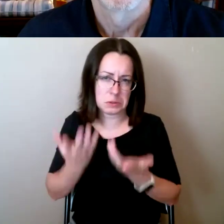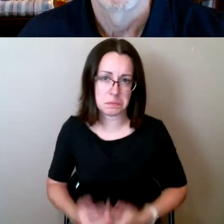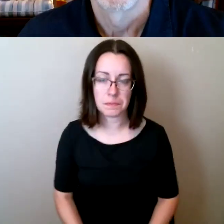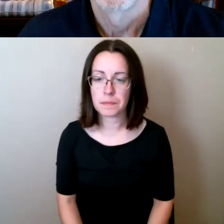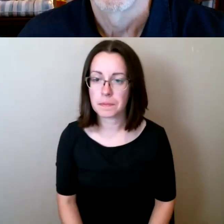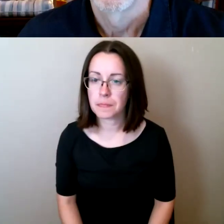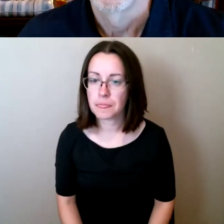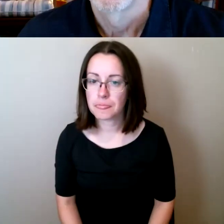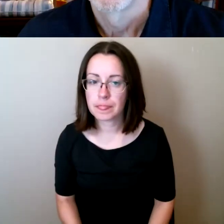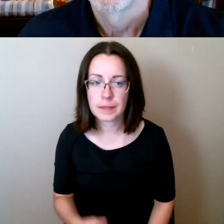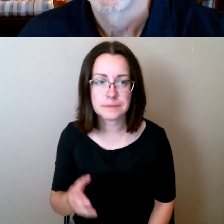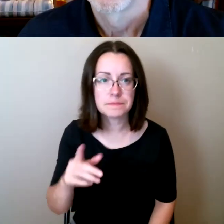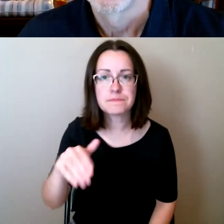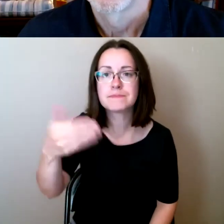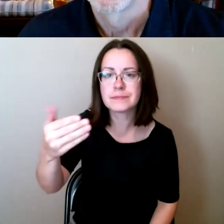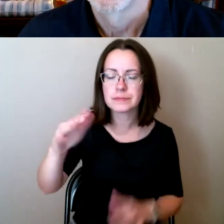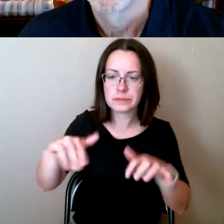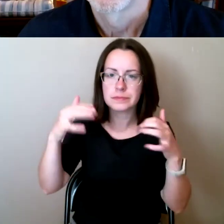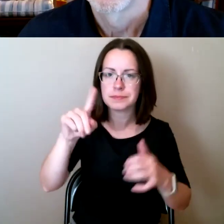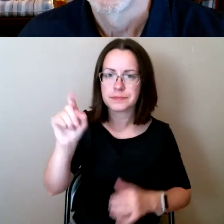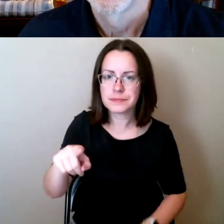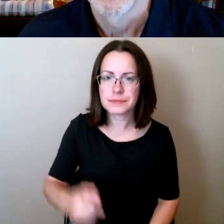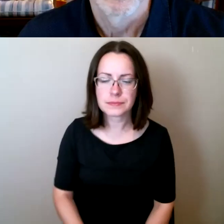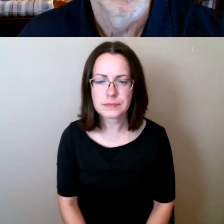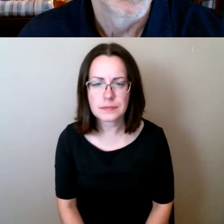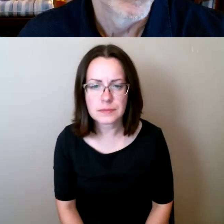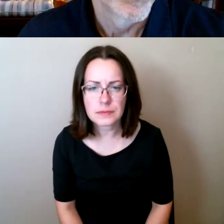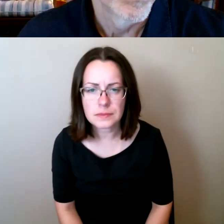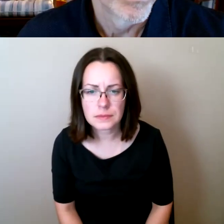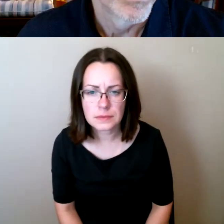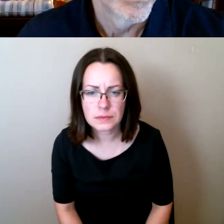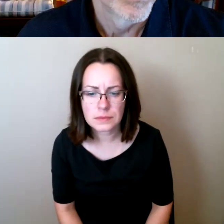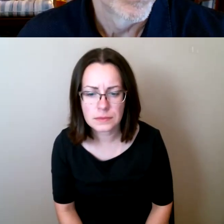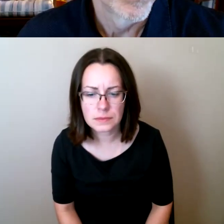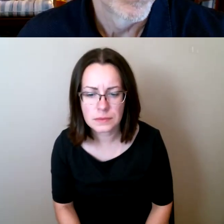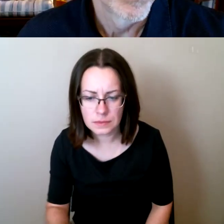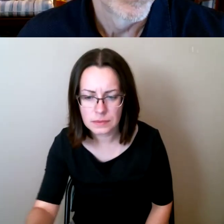Questions from the audience. Um yes so we have a quick comment or really question. Are the